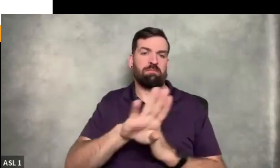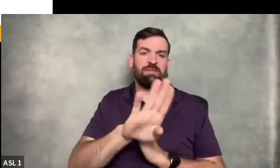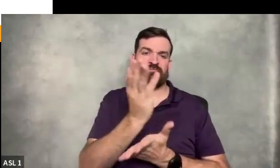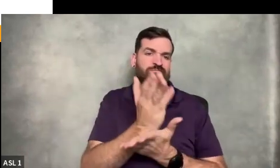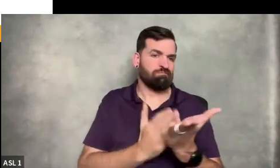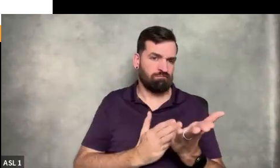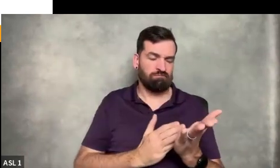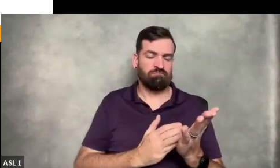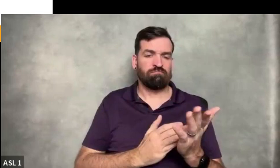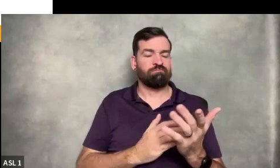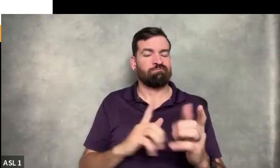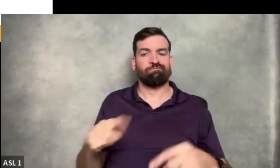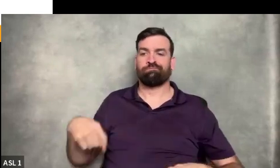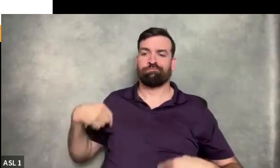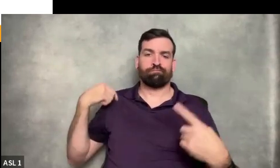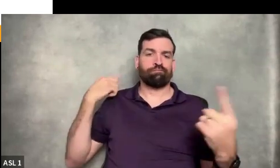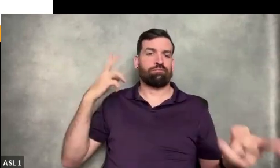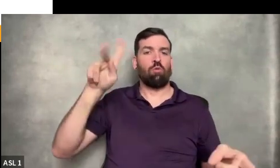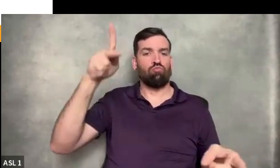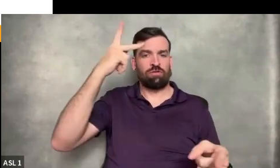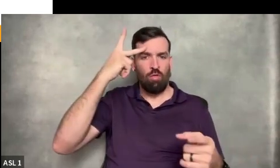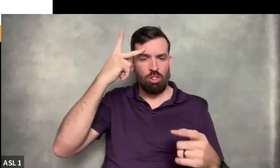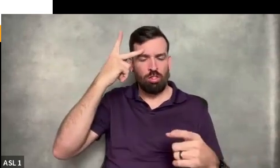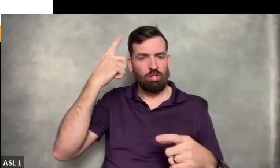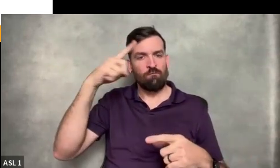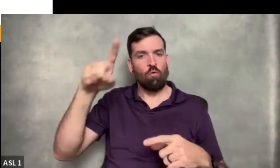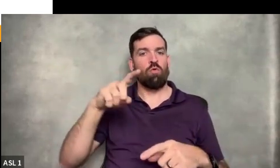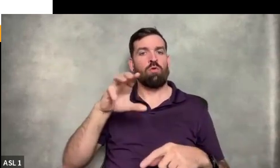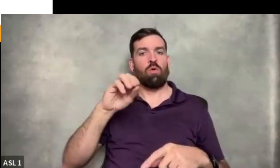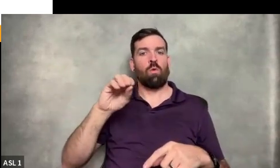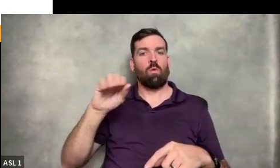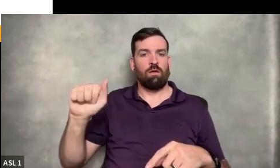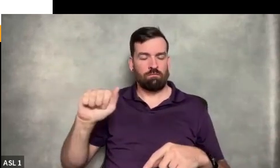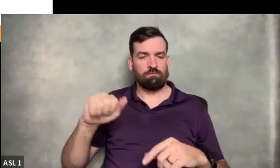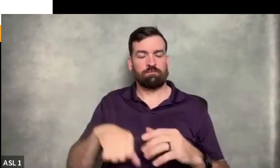long-standing principles of the Older Americans Act. The Older Americans Act final rule provides